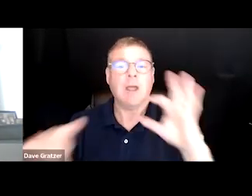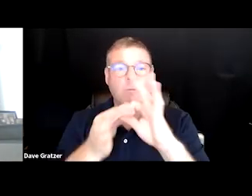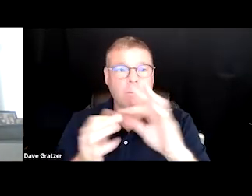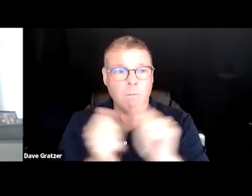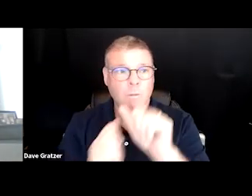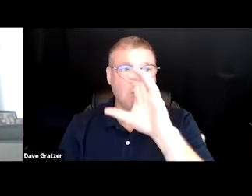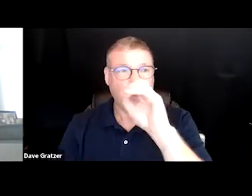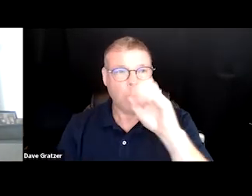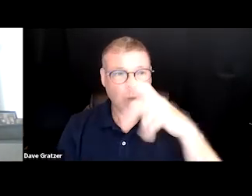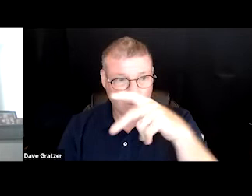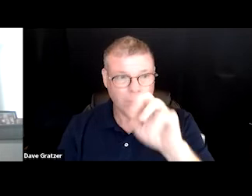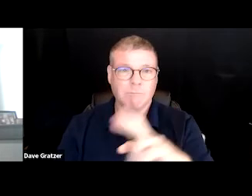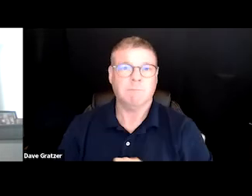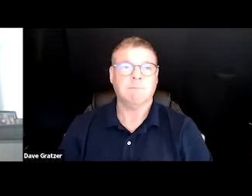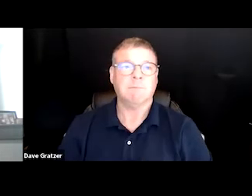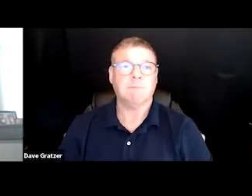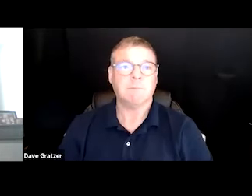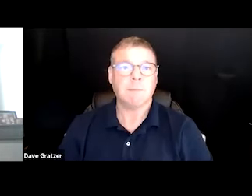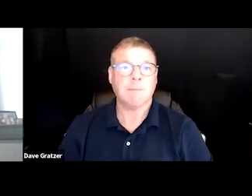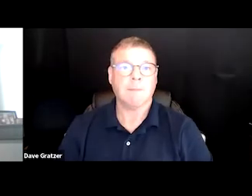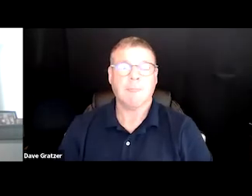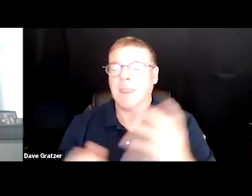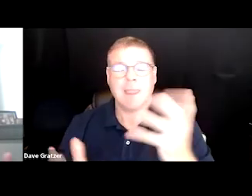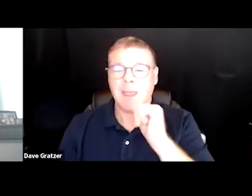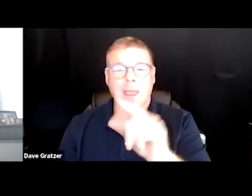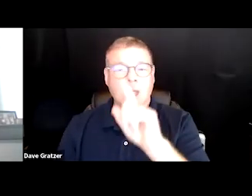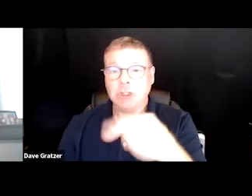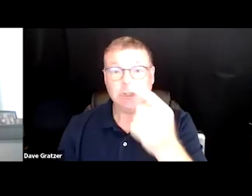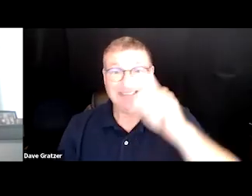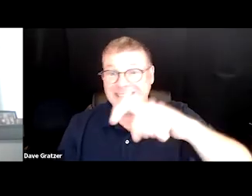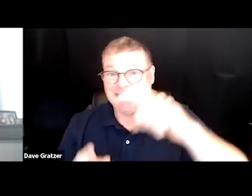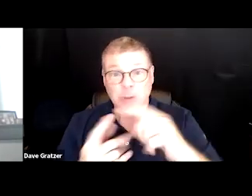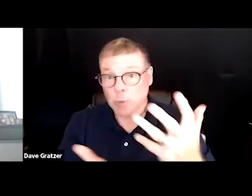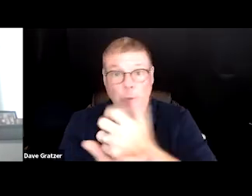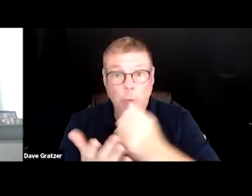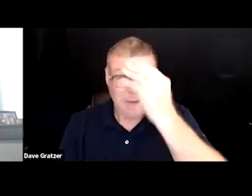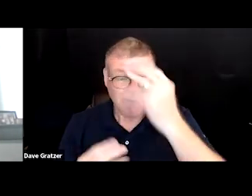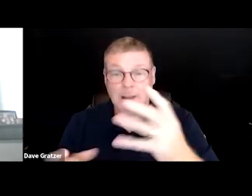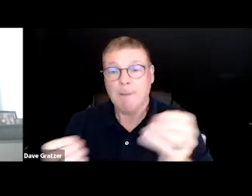So there is not just the need to capture the data, to get more grants and to get funding,